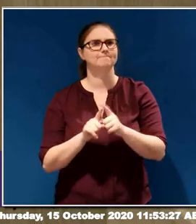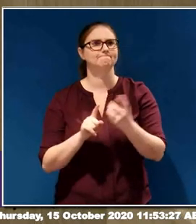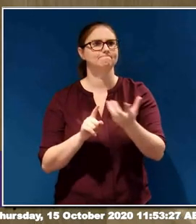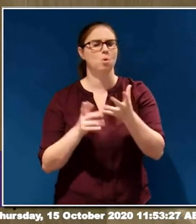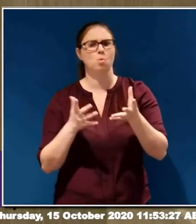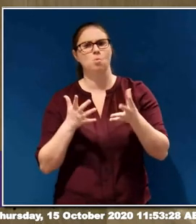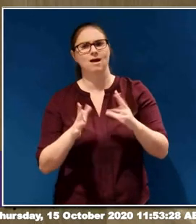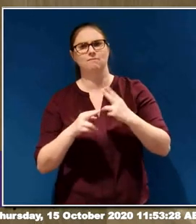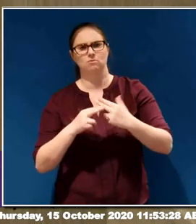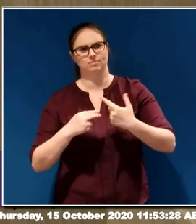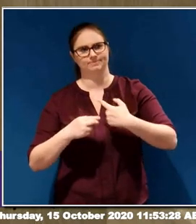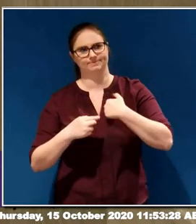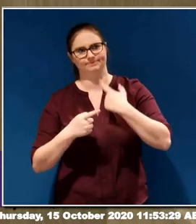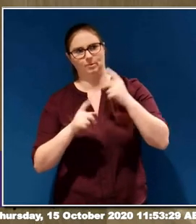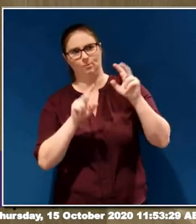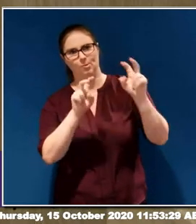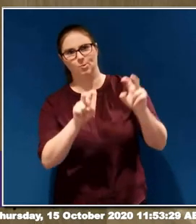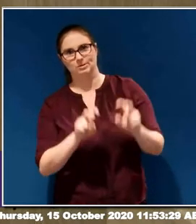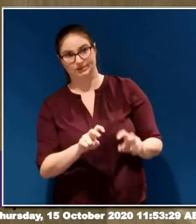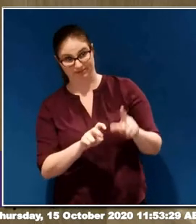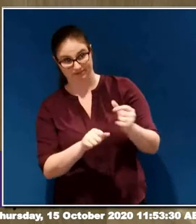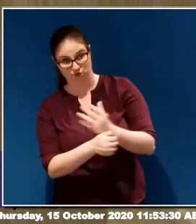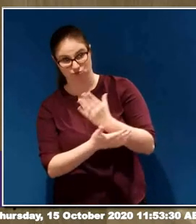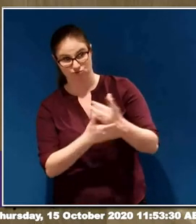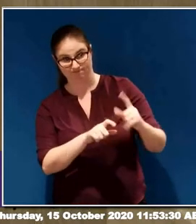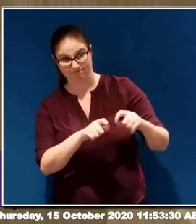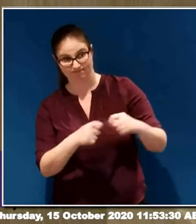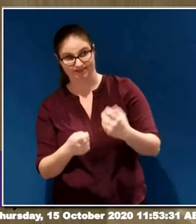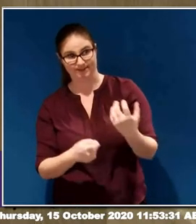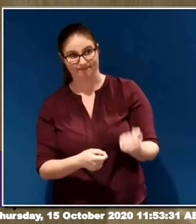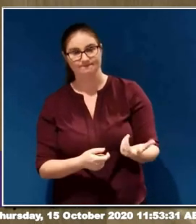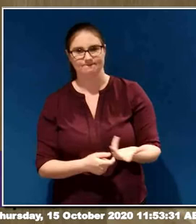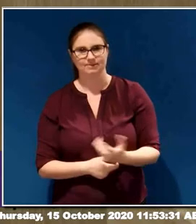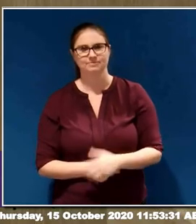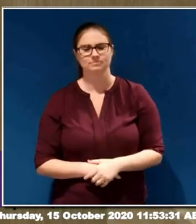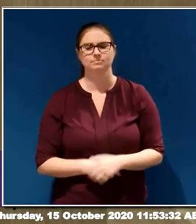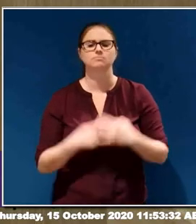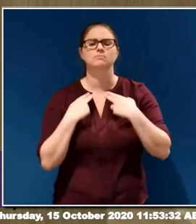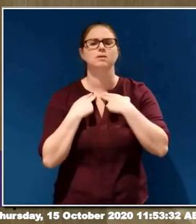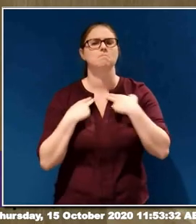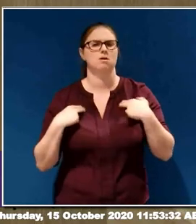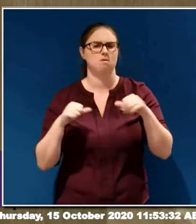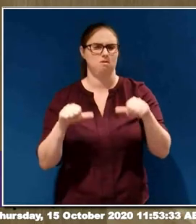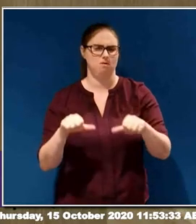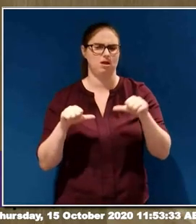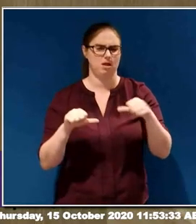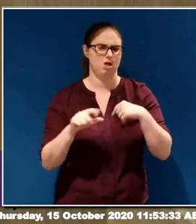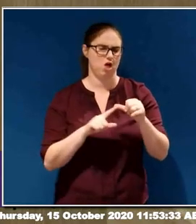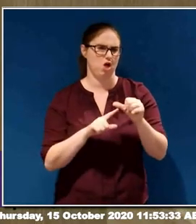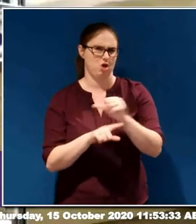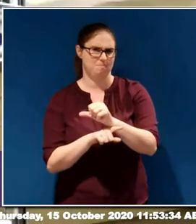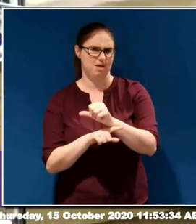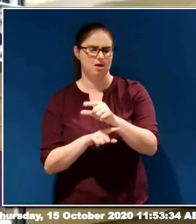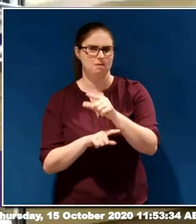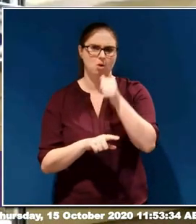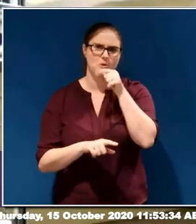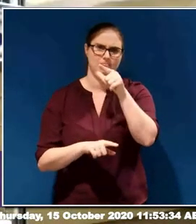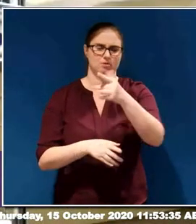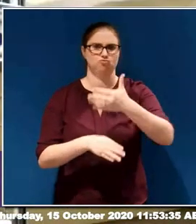OK, so I'll come back to that. Can I ask you, does that position, although you don't hold it, does that position still exist? Yes, it does.